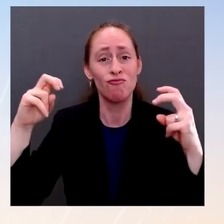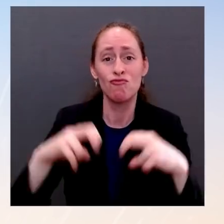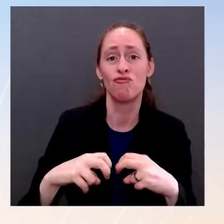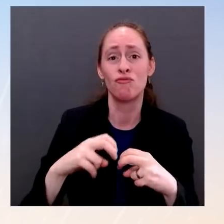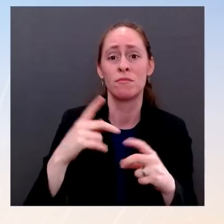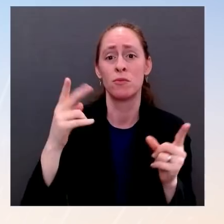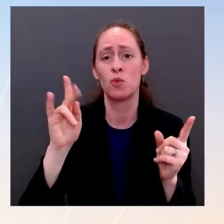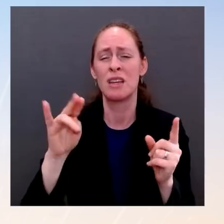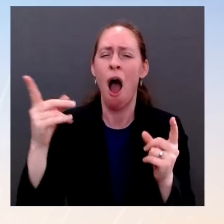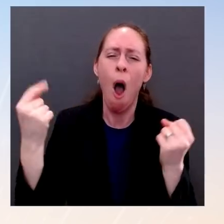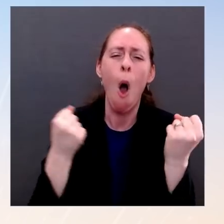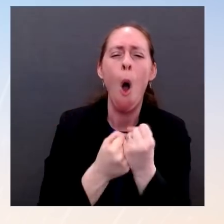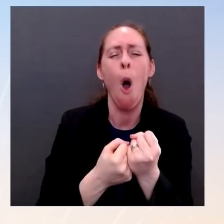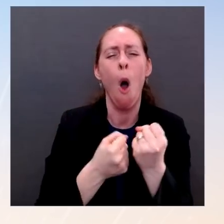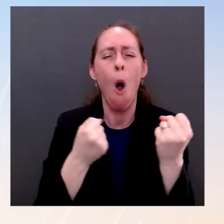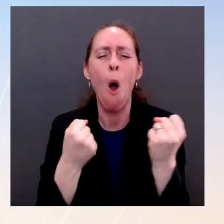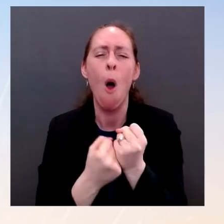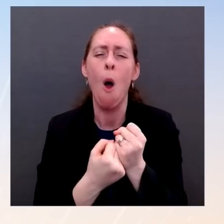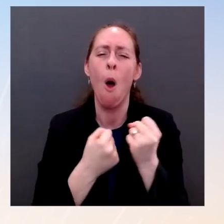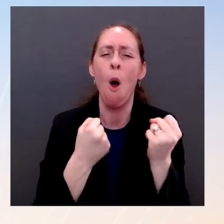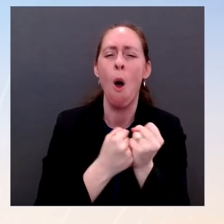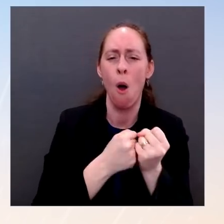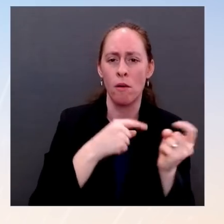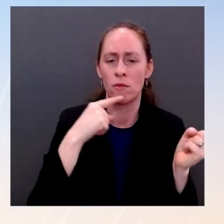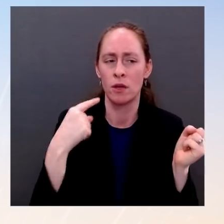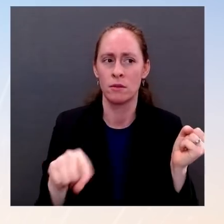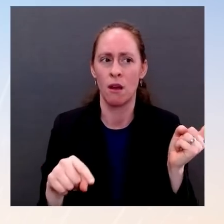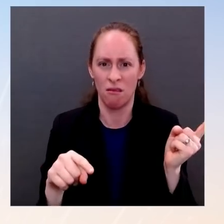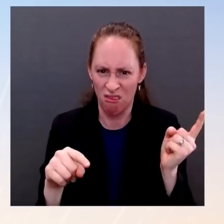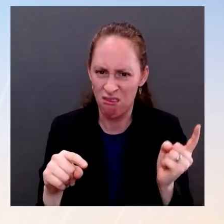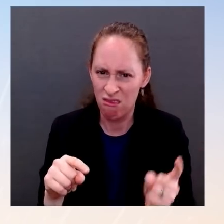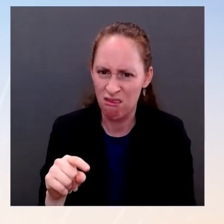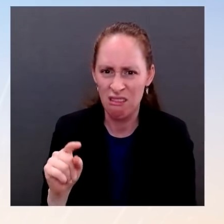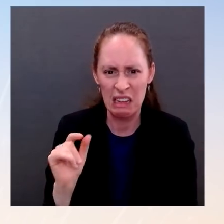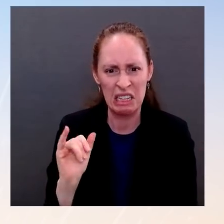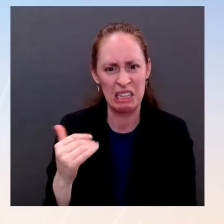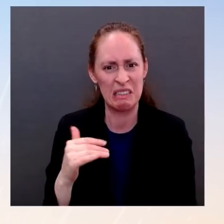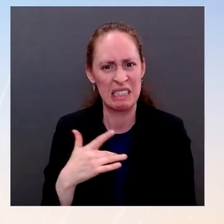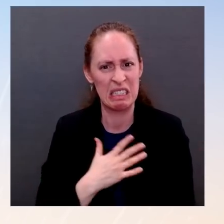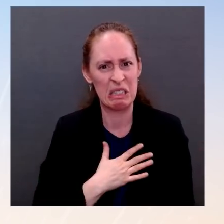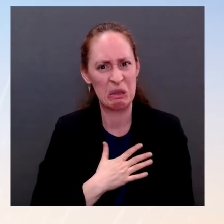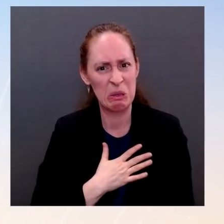by President Bolsonaro's comments? And does this affect U.S.-Brazilian relations at all?